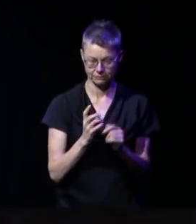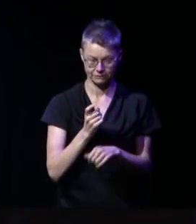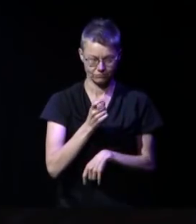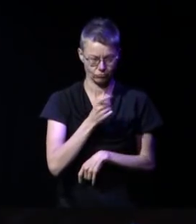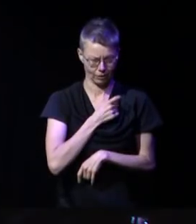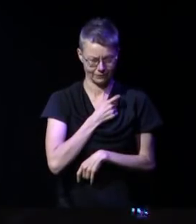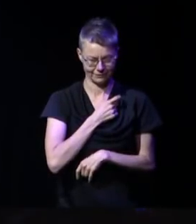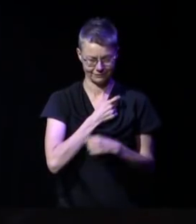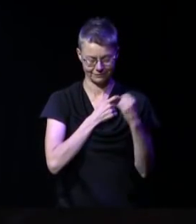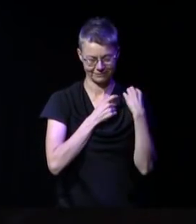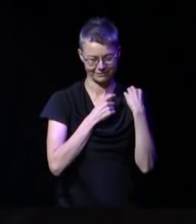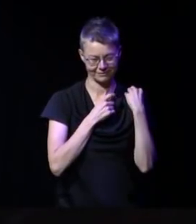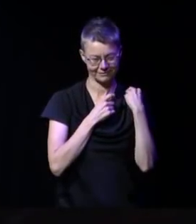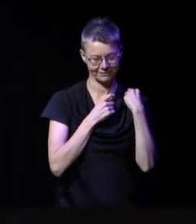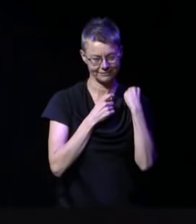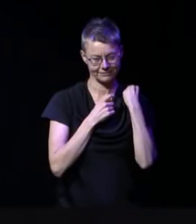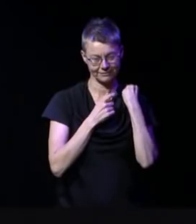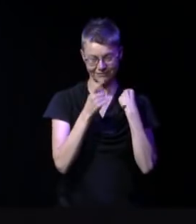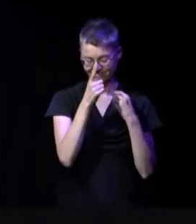As you know, we've just been suffering in the United States